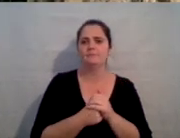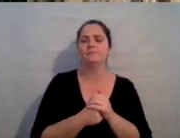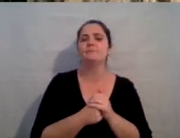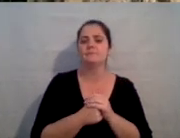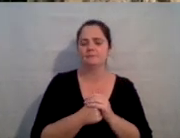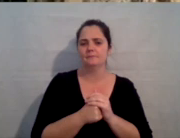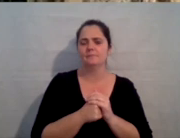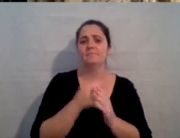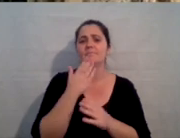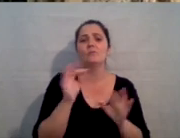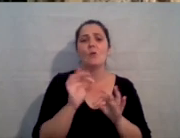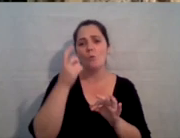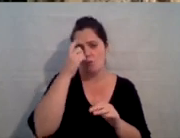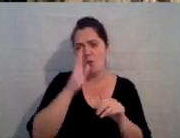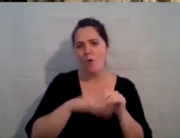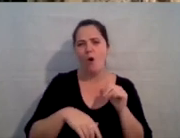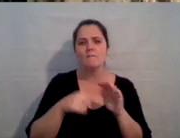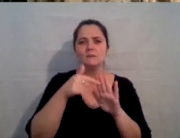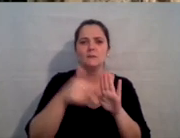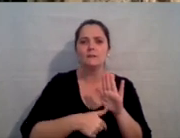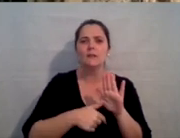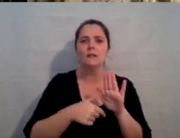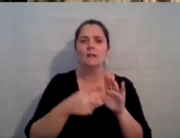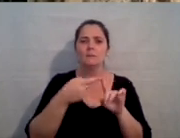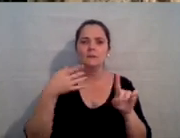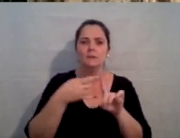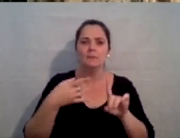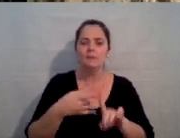fingers and toes, worry about the overall mass, the overall shape.